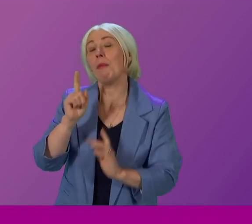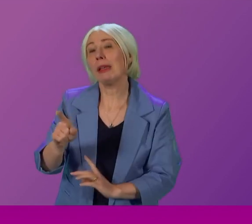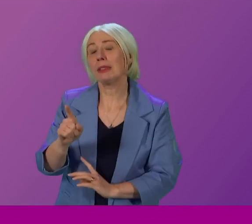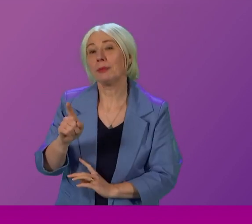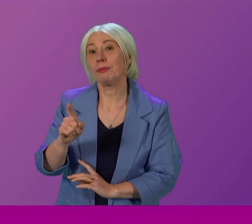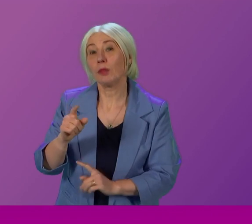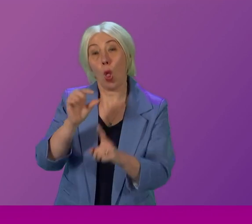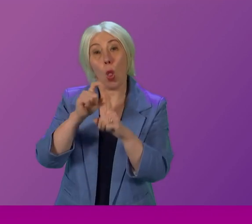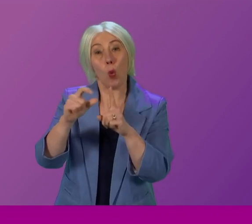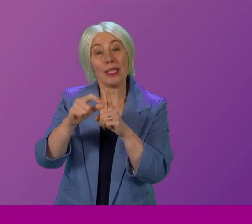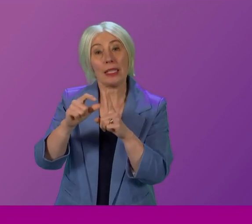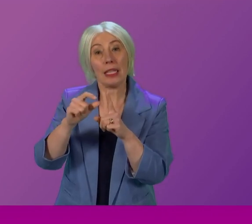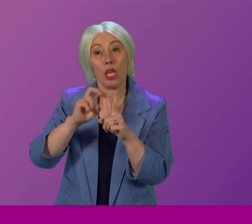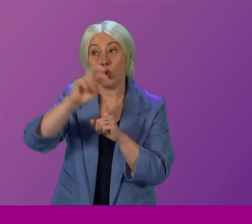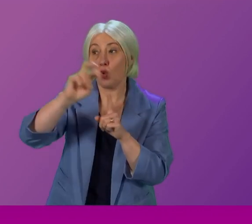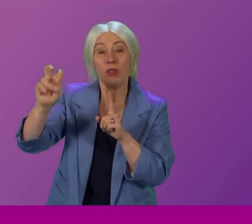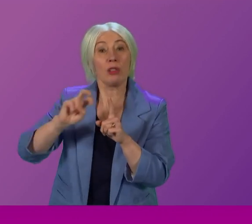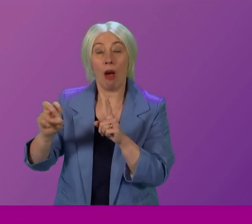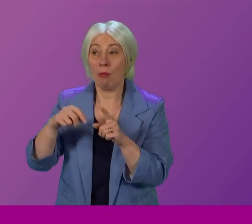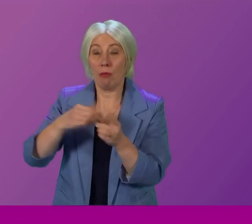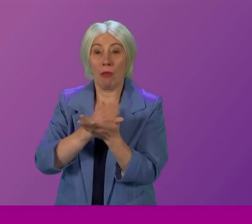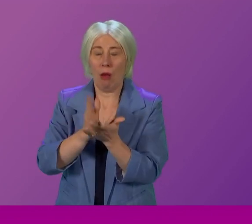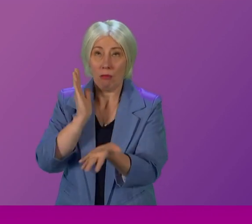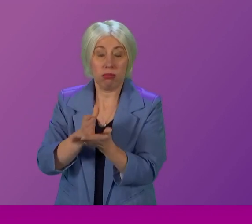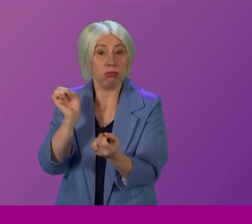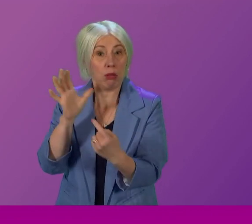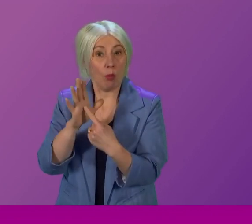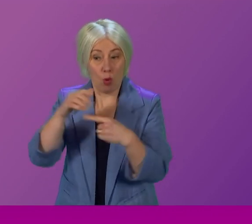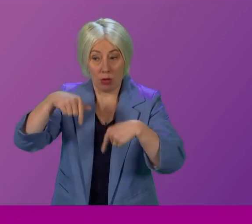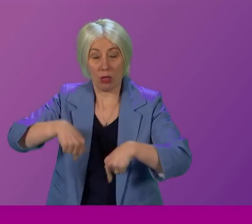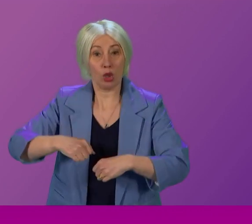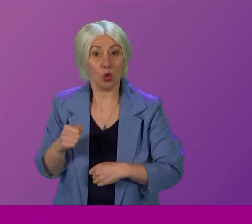The whisky tourism sector is extremely important to Scotland’s reputation,